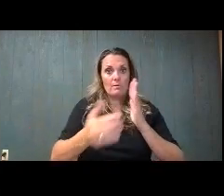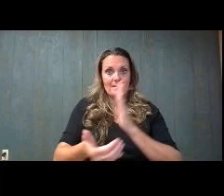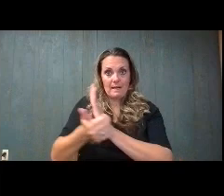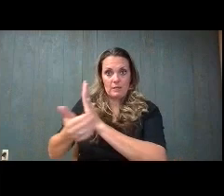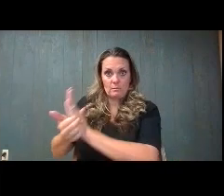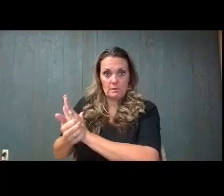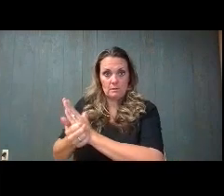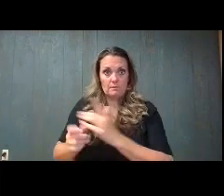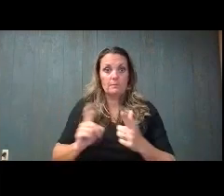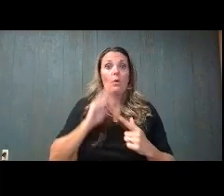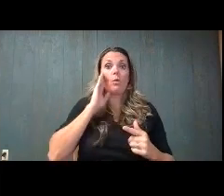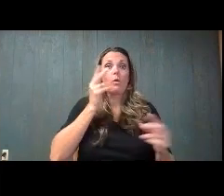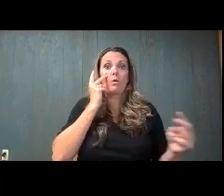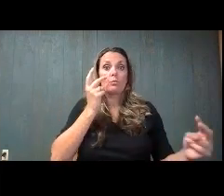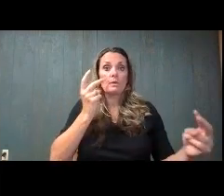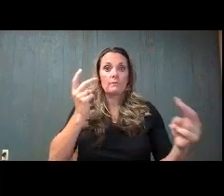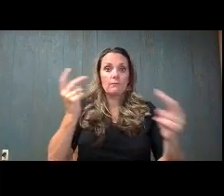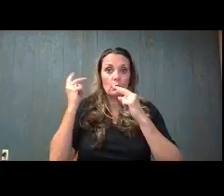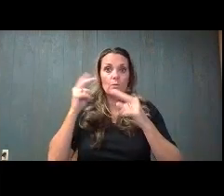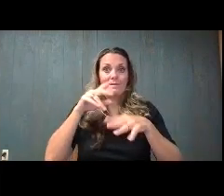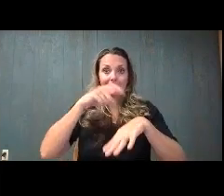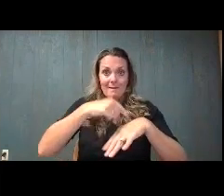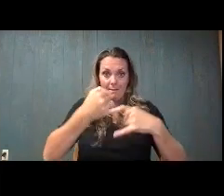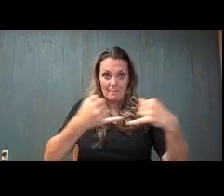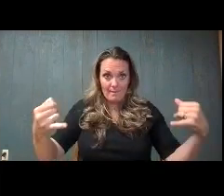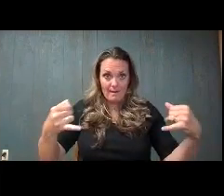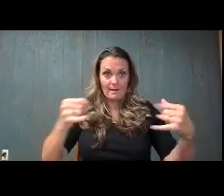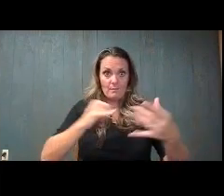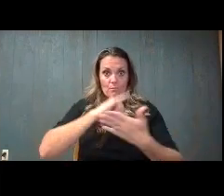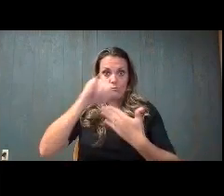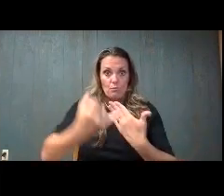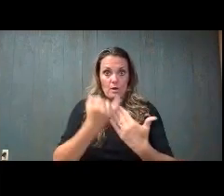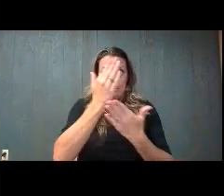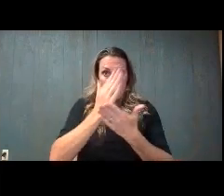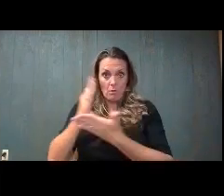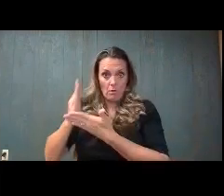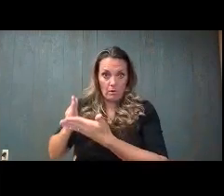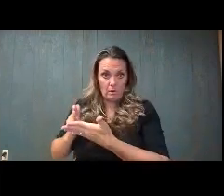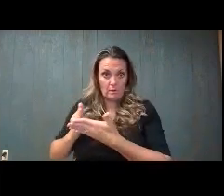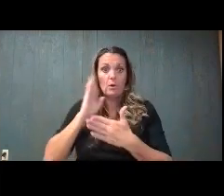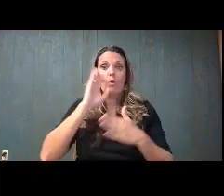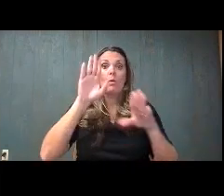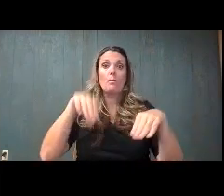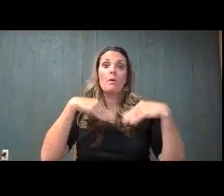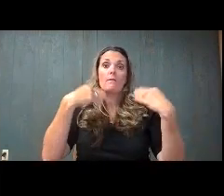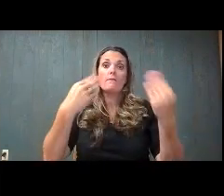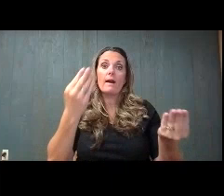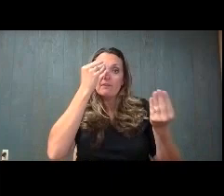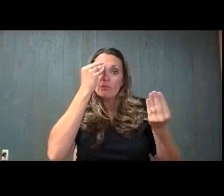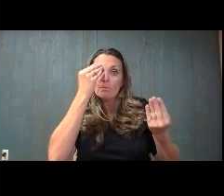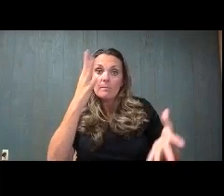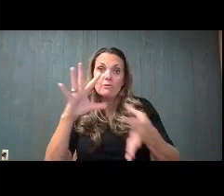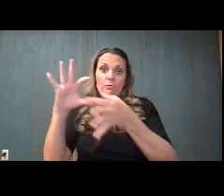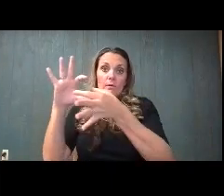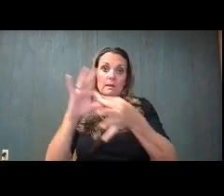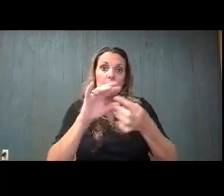Review the timeline and project components. Provide information regarding the federal and match